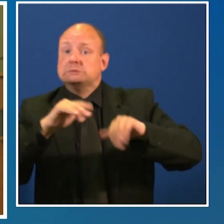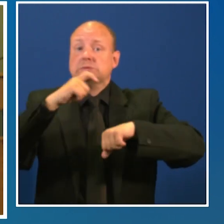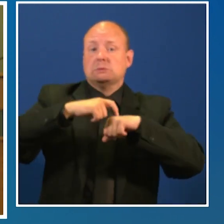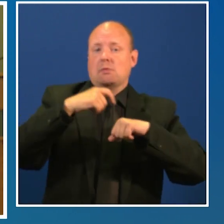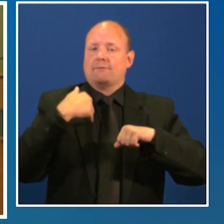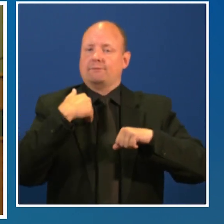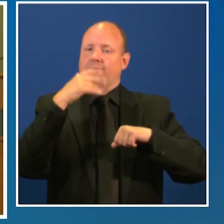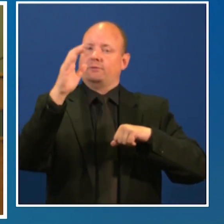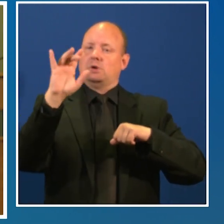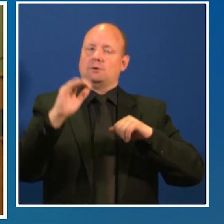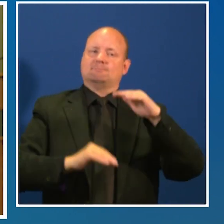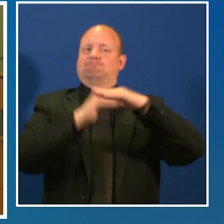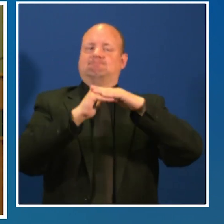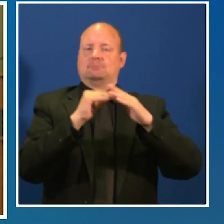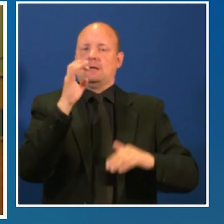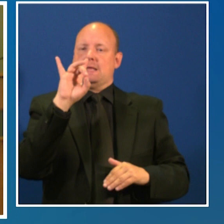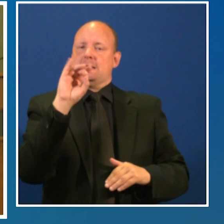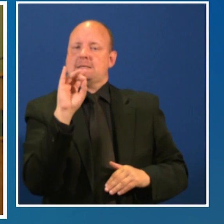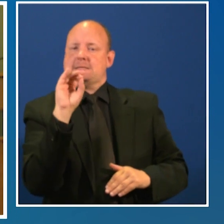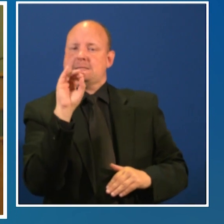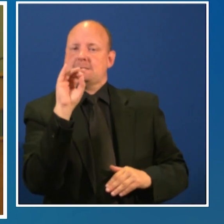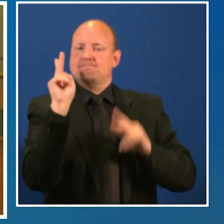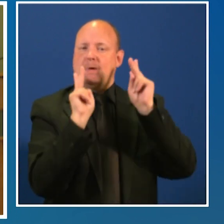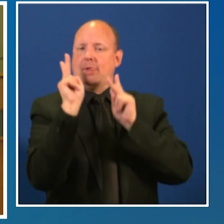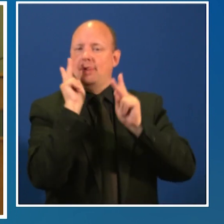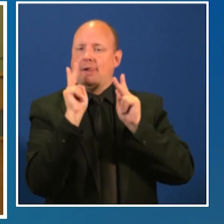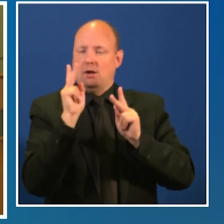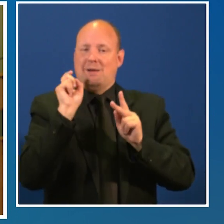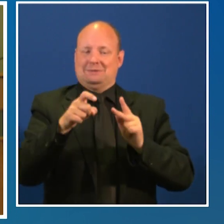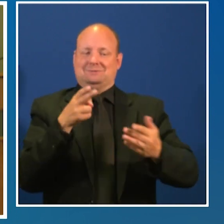swims at Firstenburg pool. If you're in need of a space for a